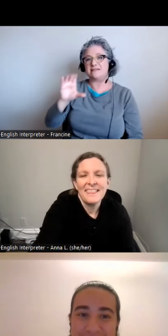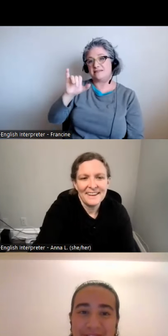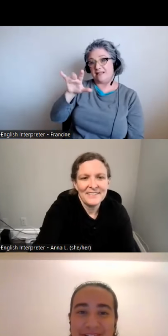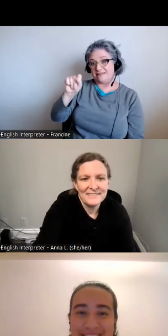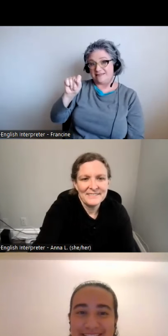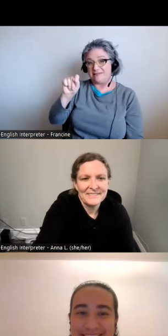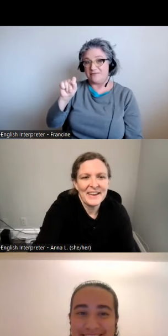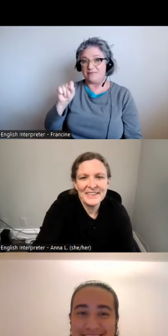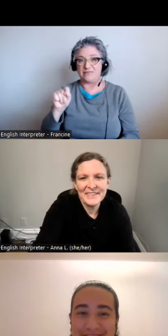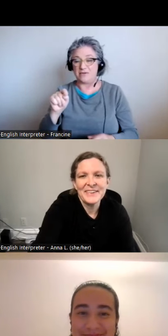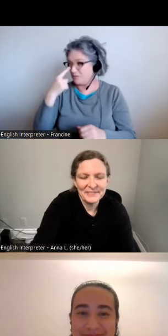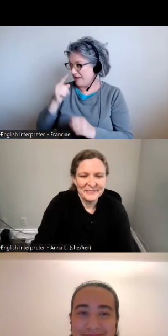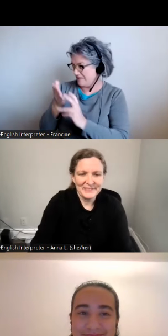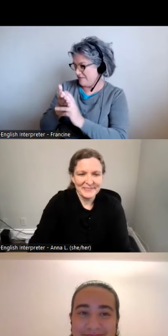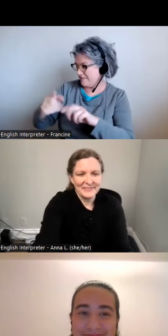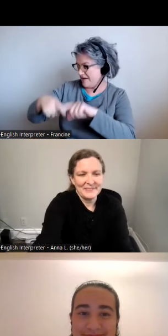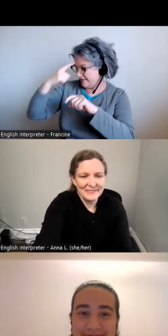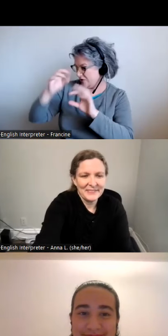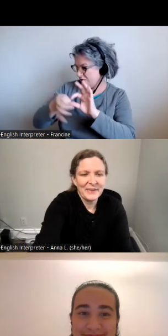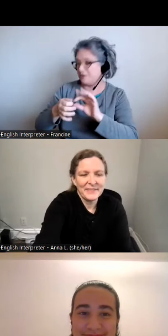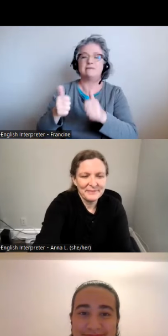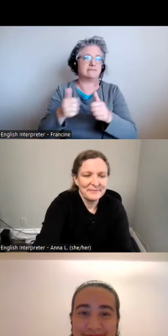Kim Alder, C I. Lt center for independent living in Toronto, Tech Support, is presented by Rahan and Rebecca and our asl. Of course.